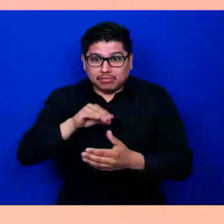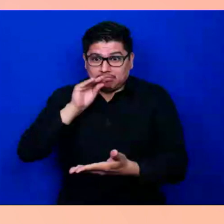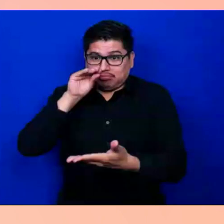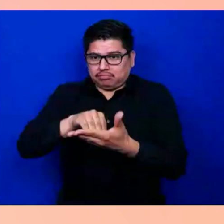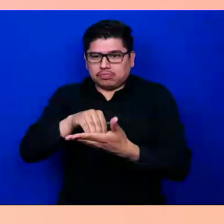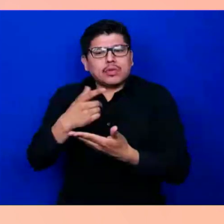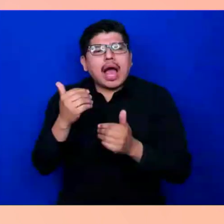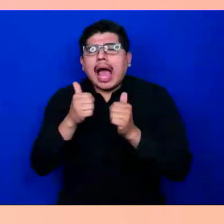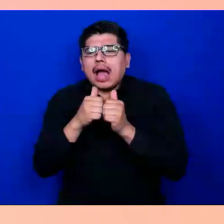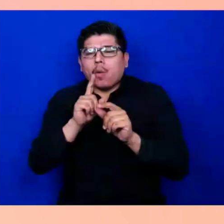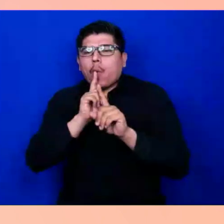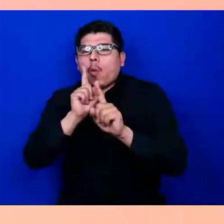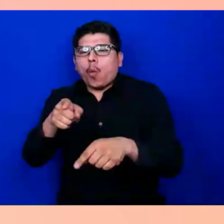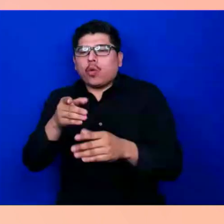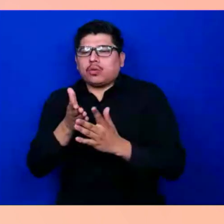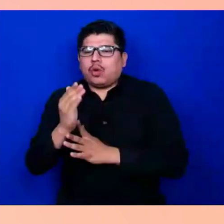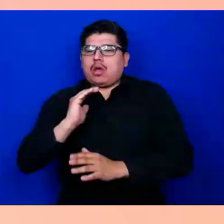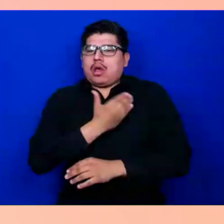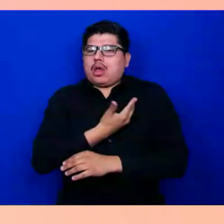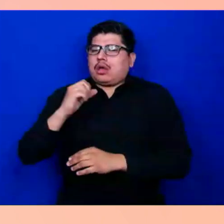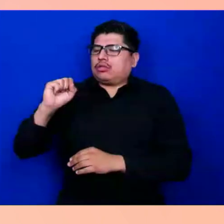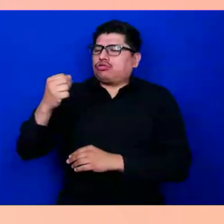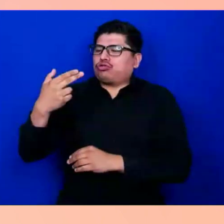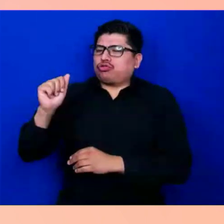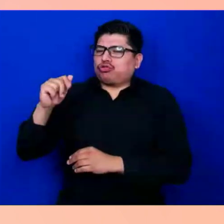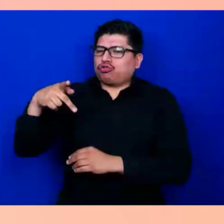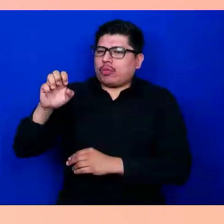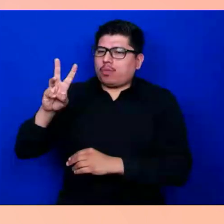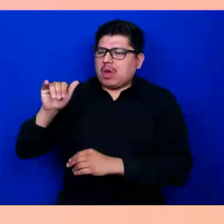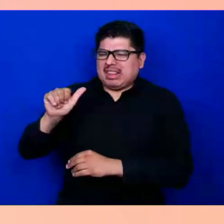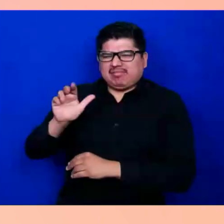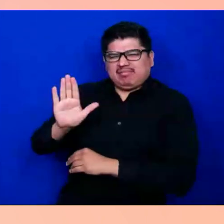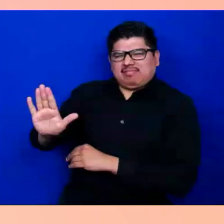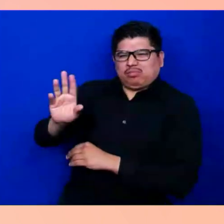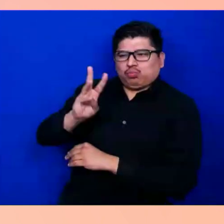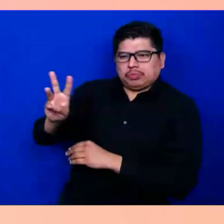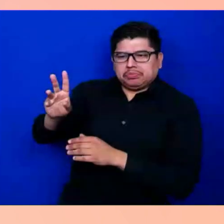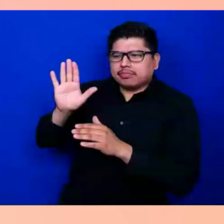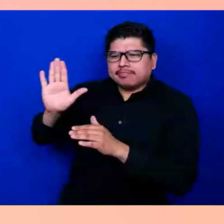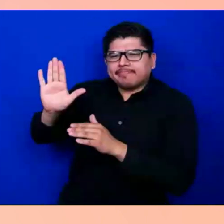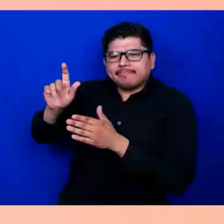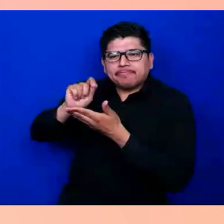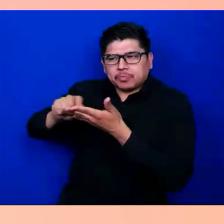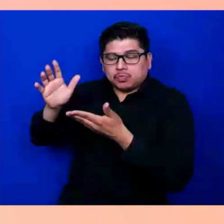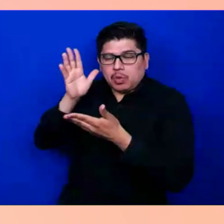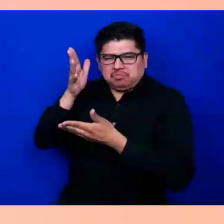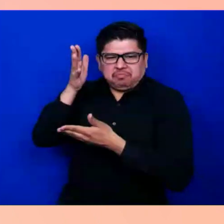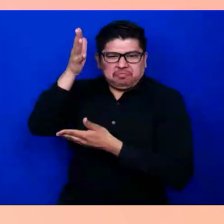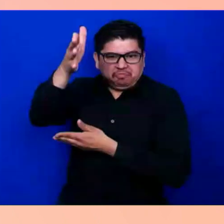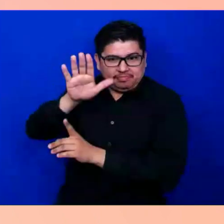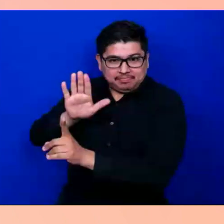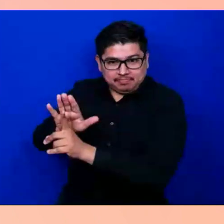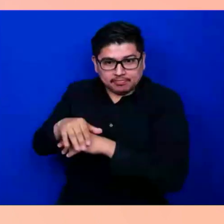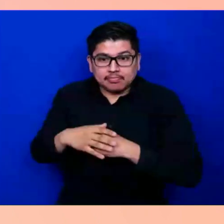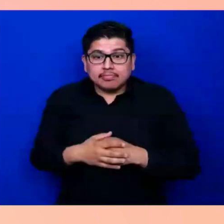adaptive Pens of the future. But we can't talk about technology without digging into the topic of the year,